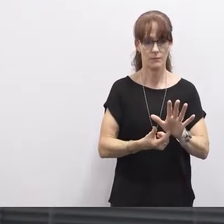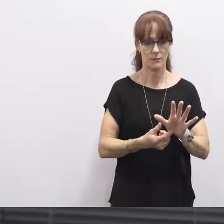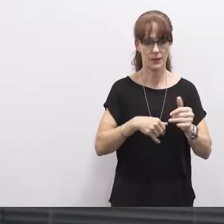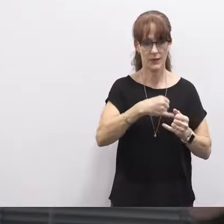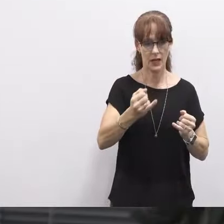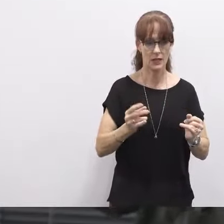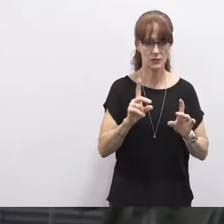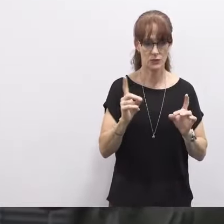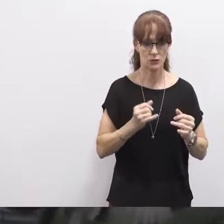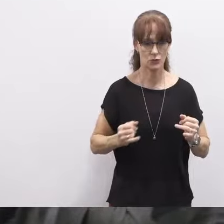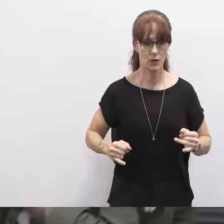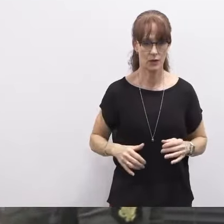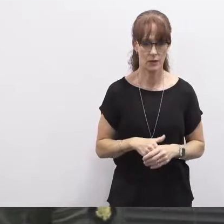Thank you.